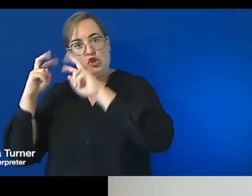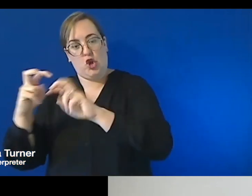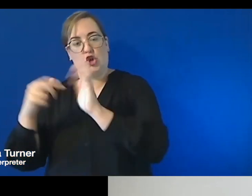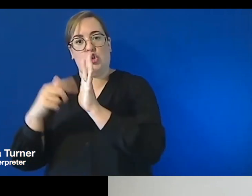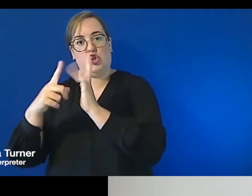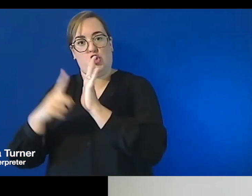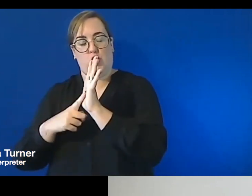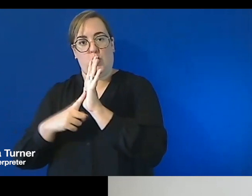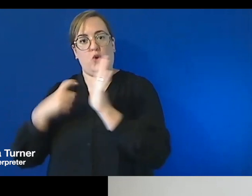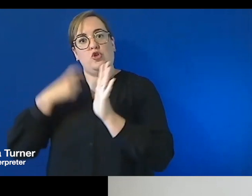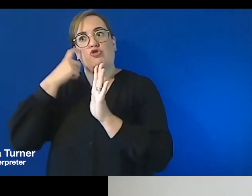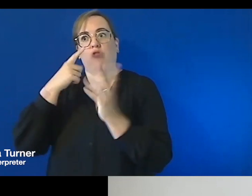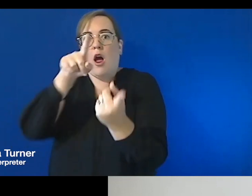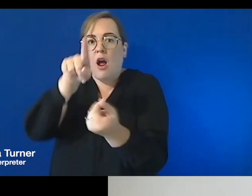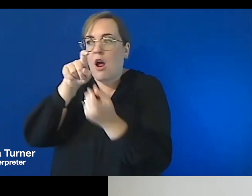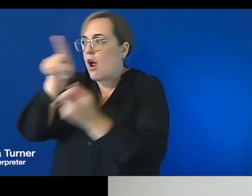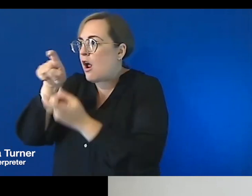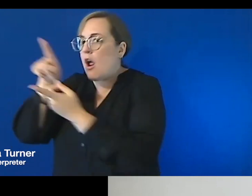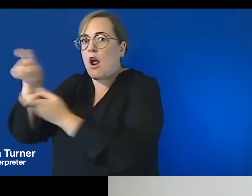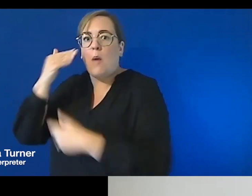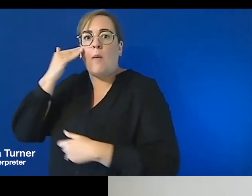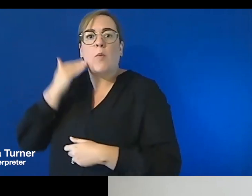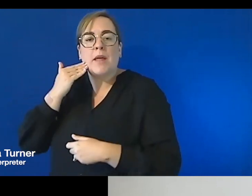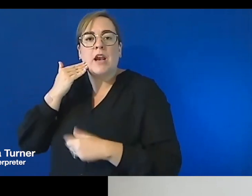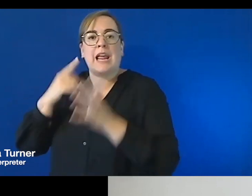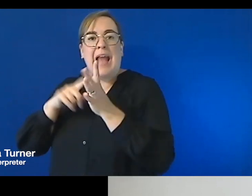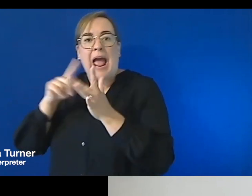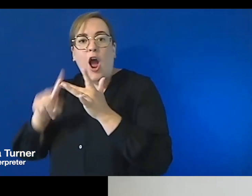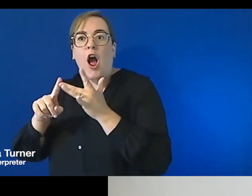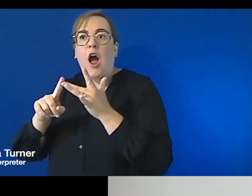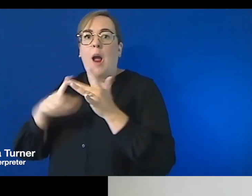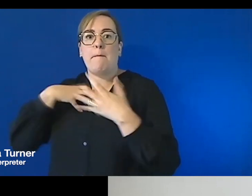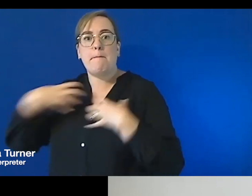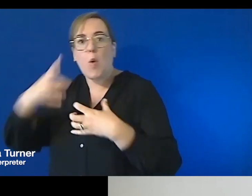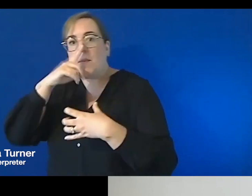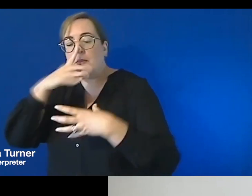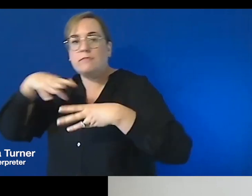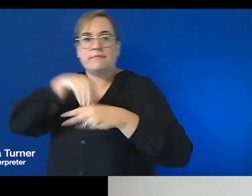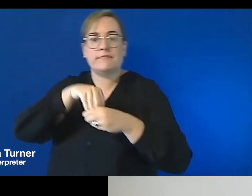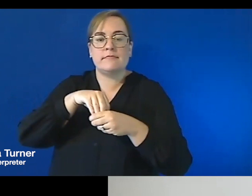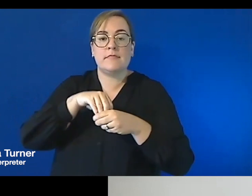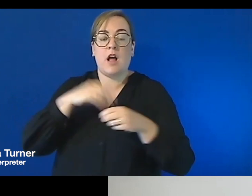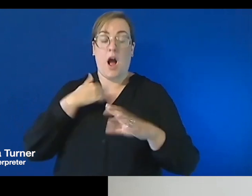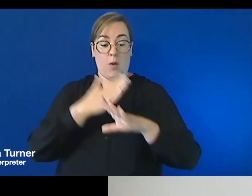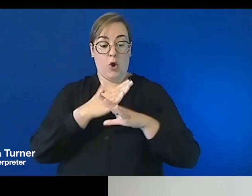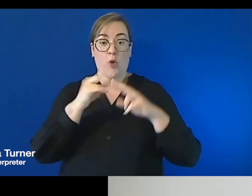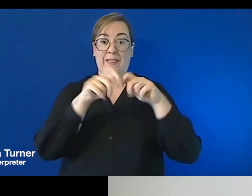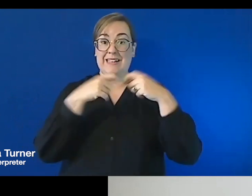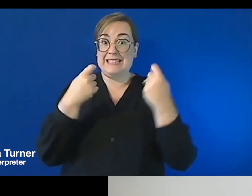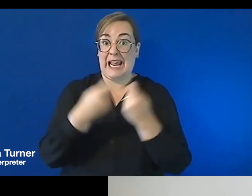I collaborate with Women and AI, I talked in teens and aa, but it just the beginning, we still very